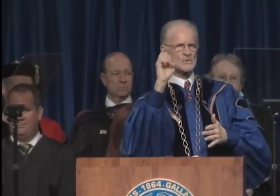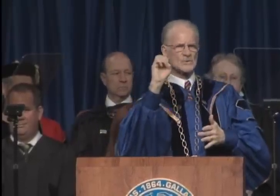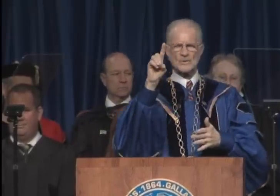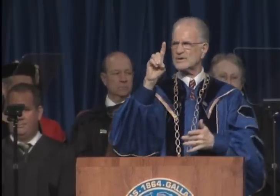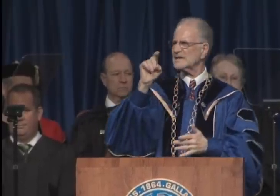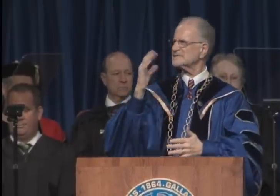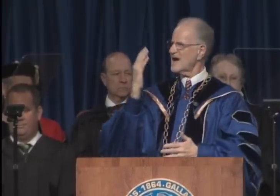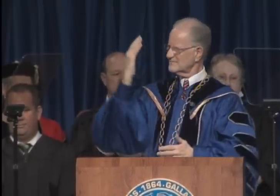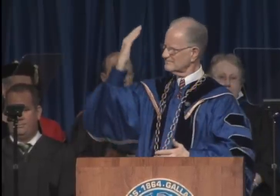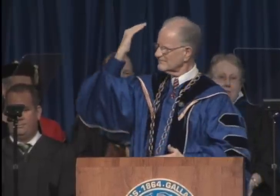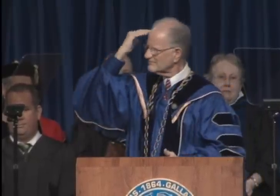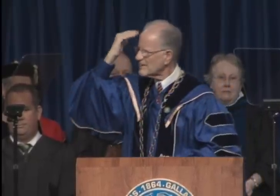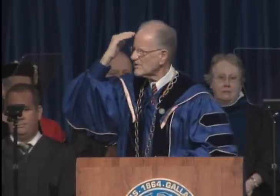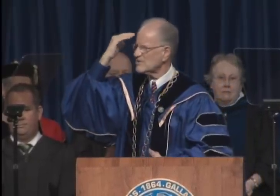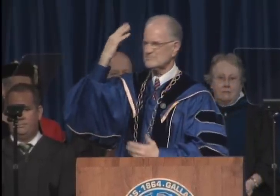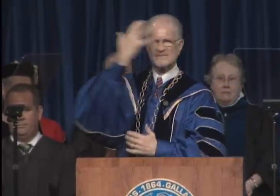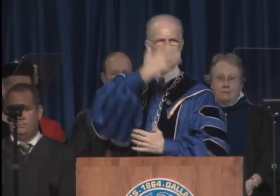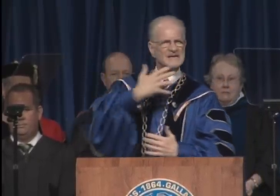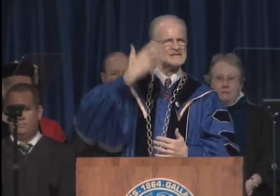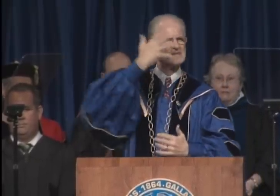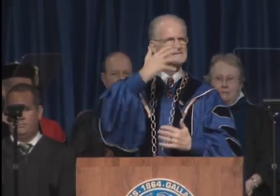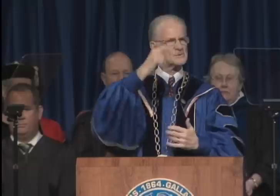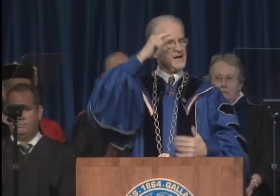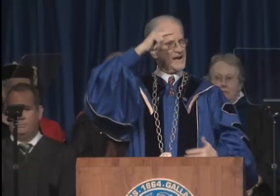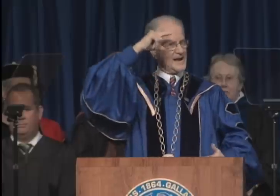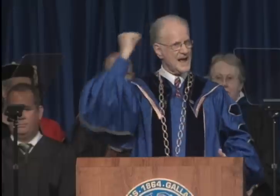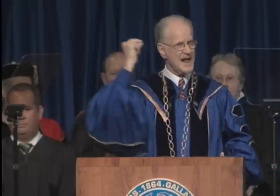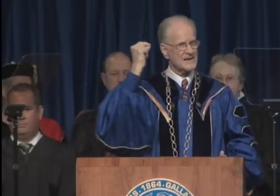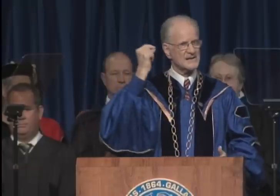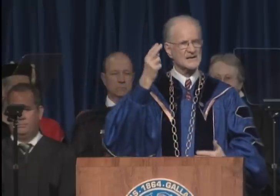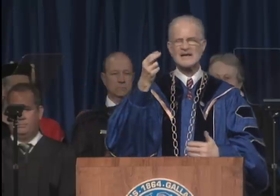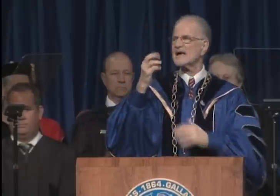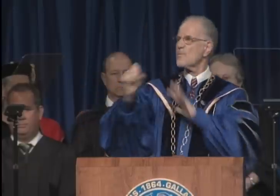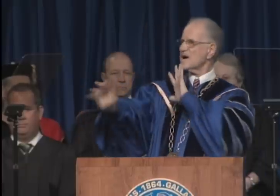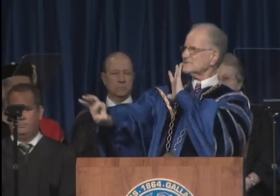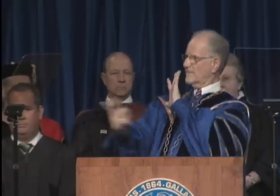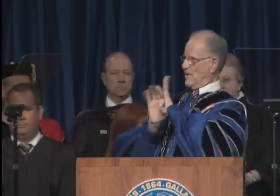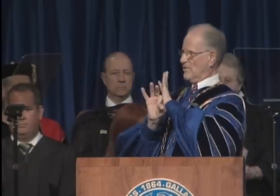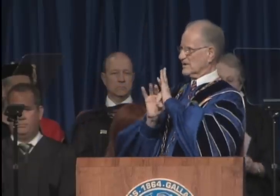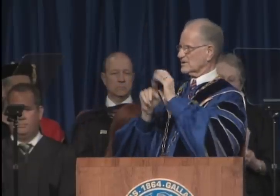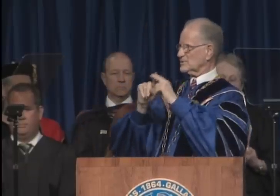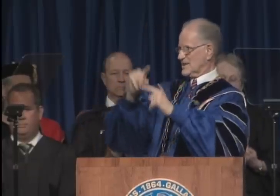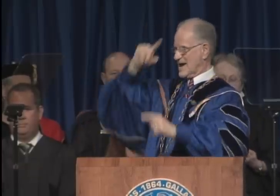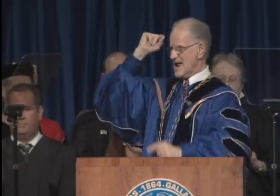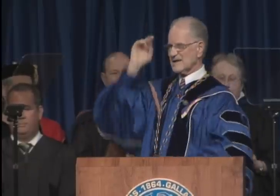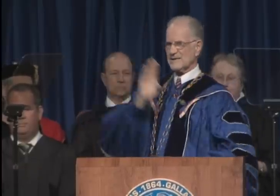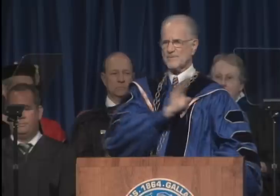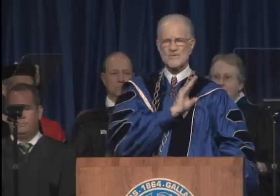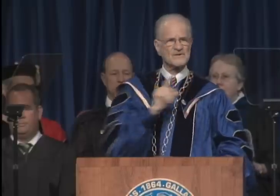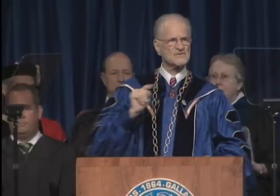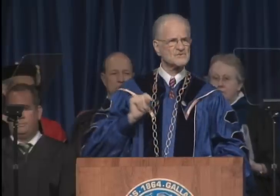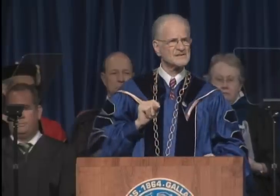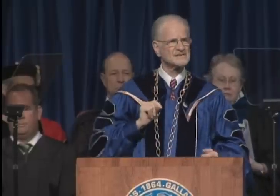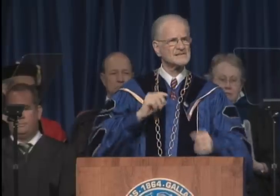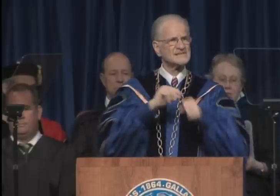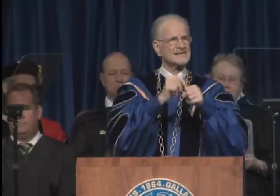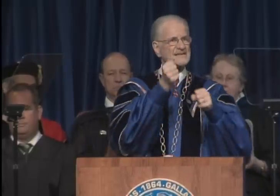Secretary LaHood is a familiar face at Gallaudet. He was appointed to Gallaudet's Board of Trustees